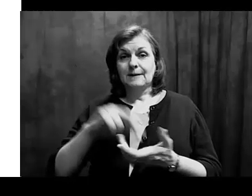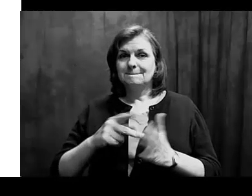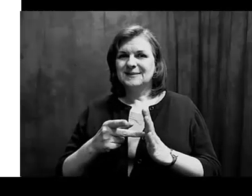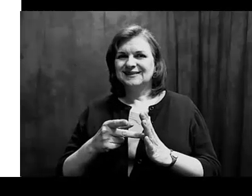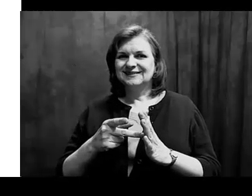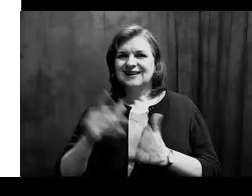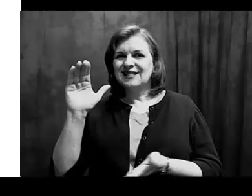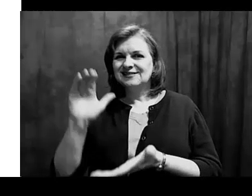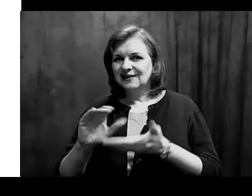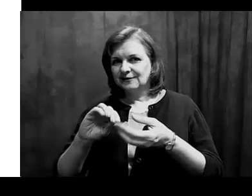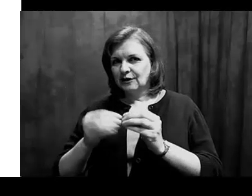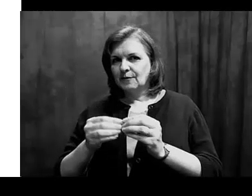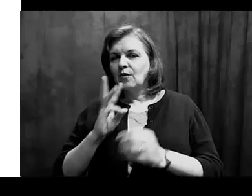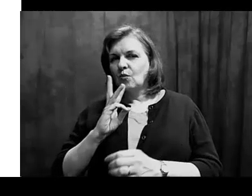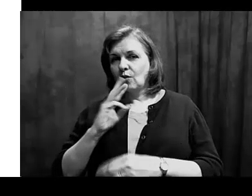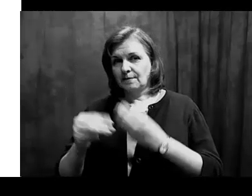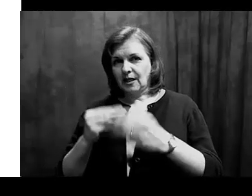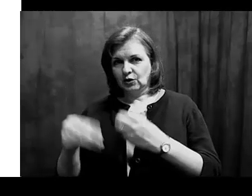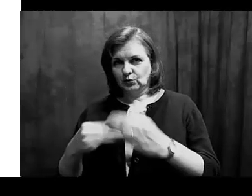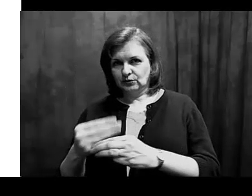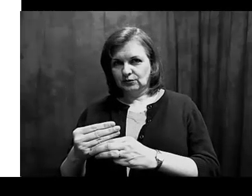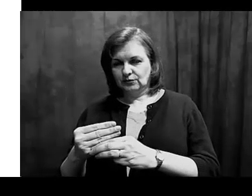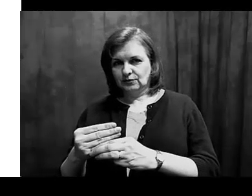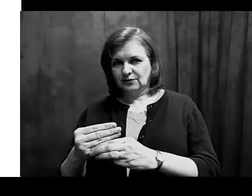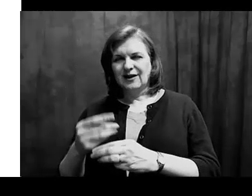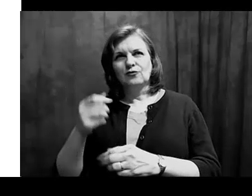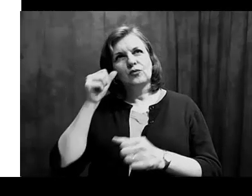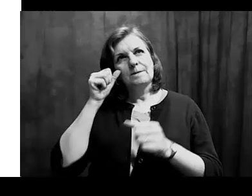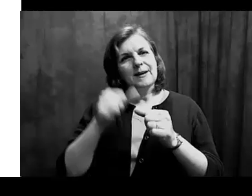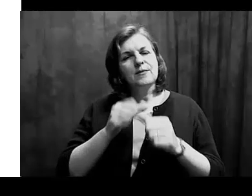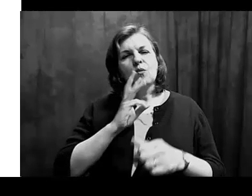so where is water of greater?